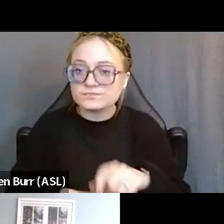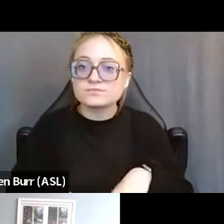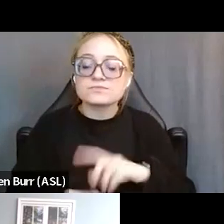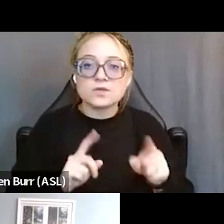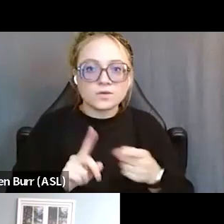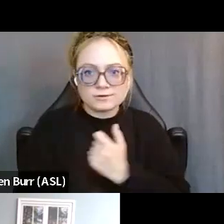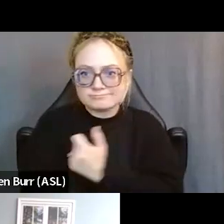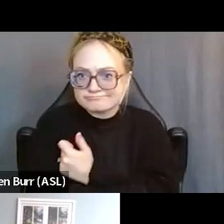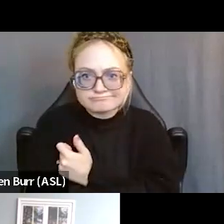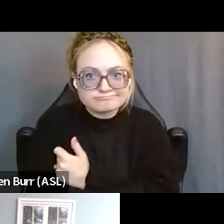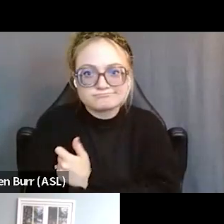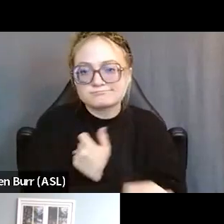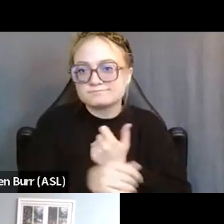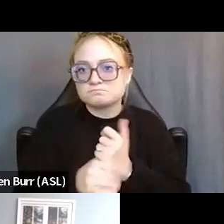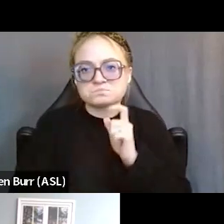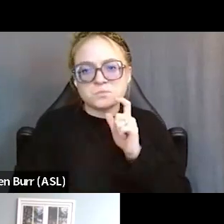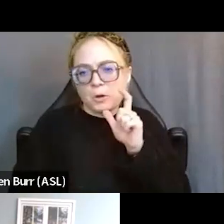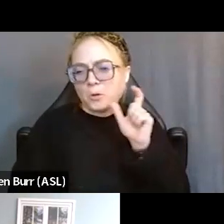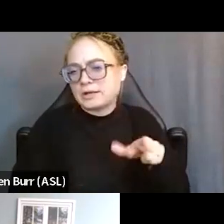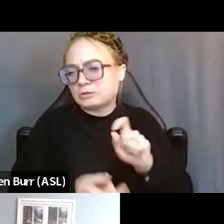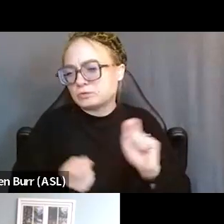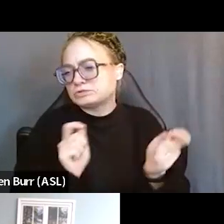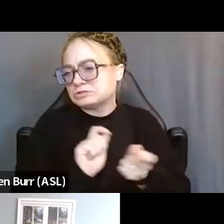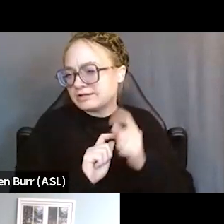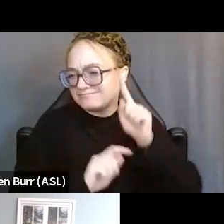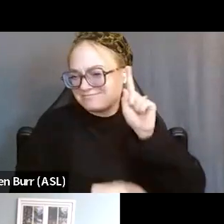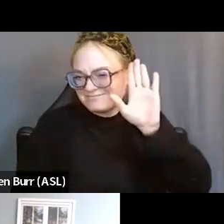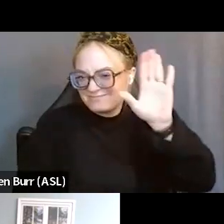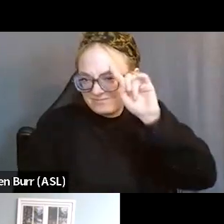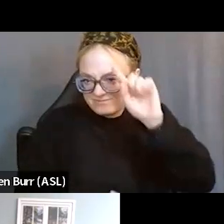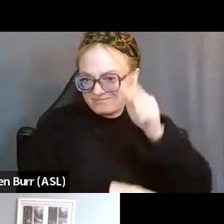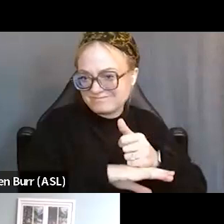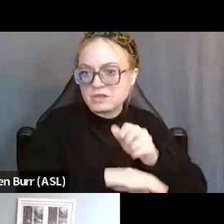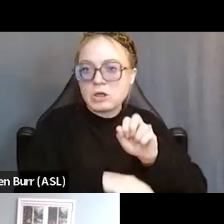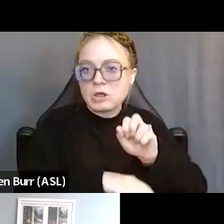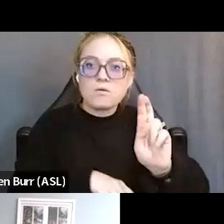and don't really see the need to change or if, you know, individuals think that, you know,